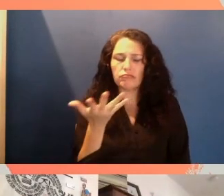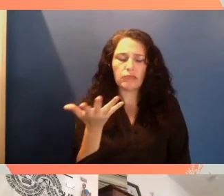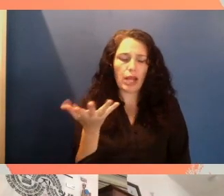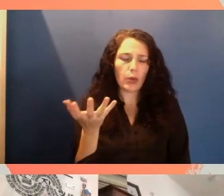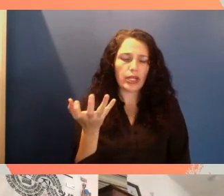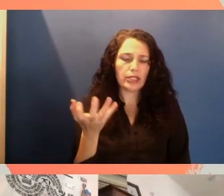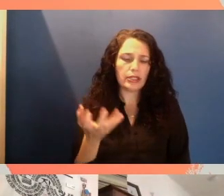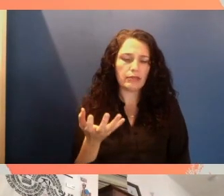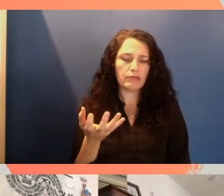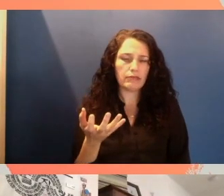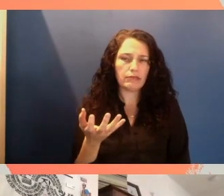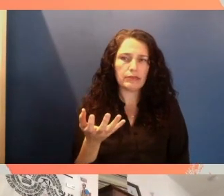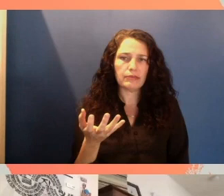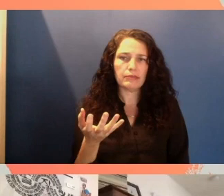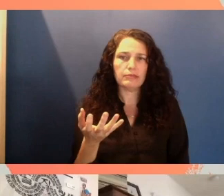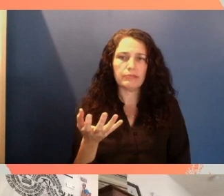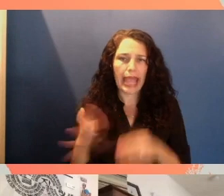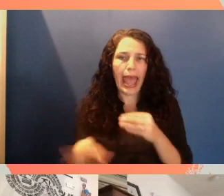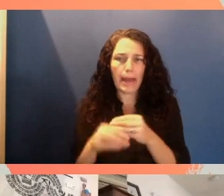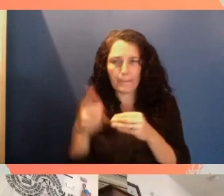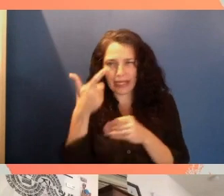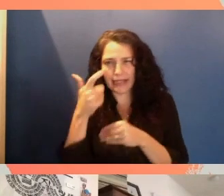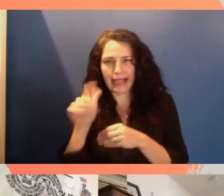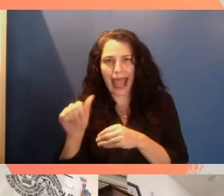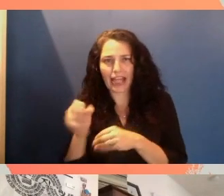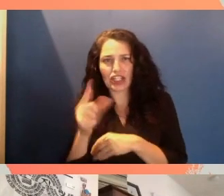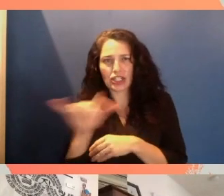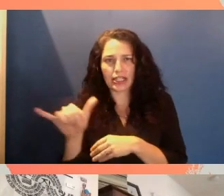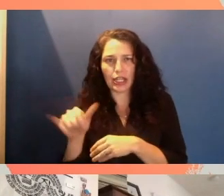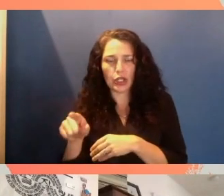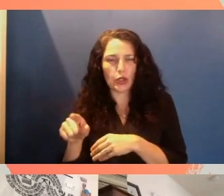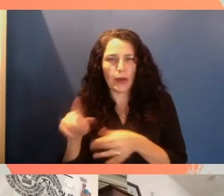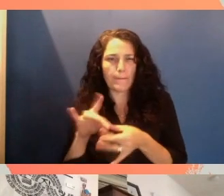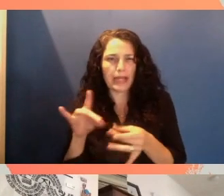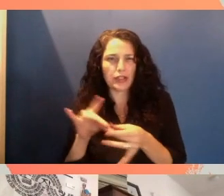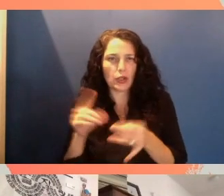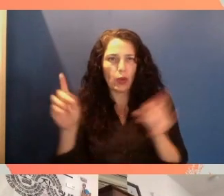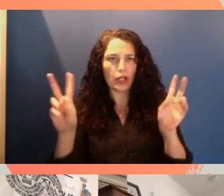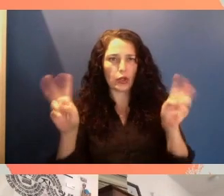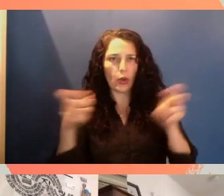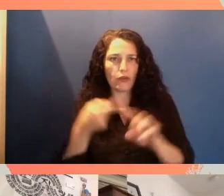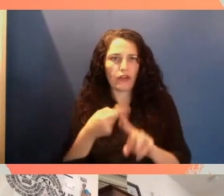because Ashley you mentioned it, another quote from Unapologetic that resonated with me was from Janae